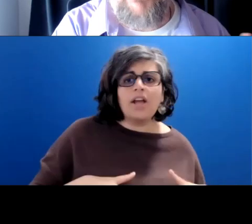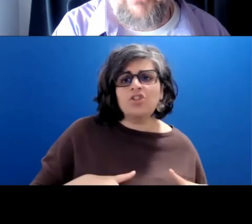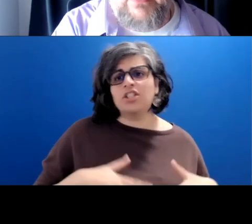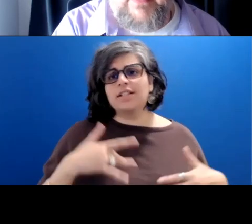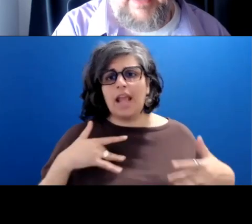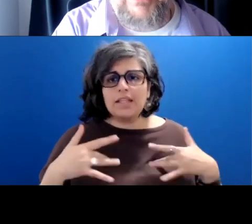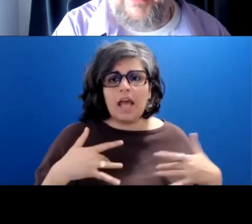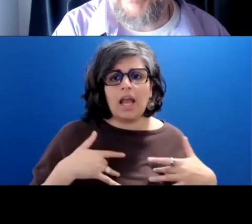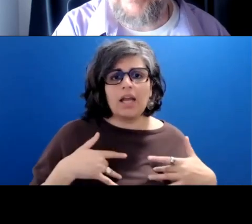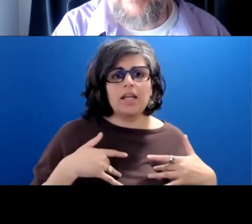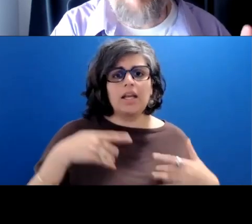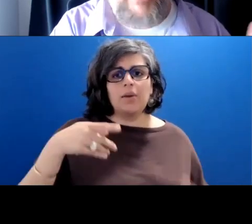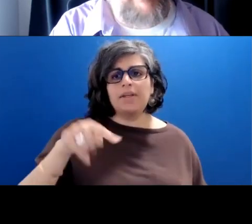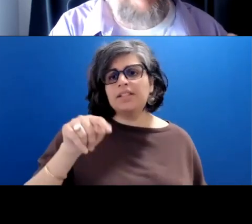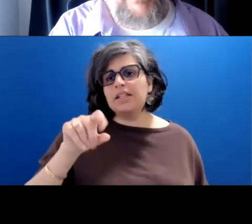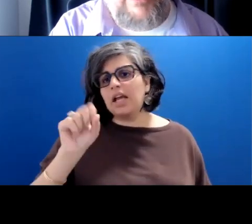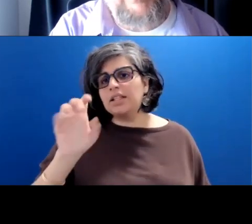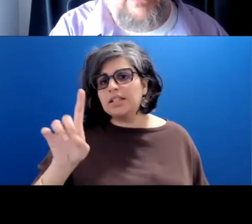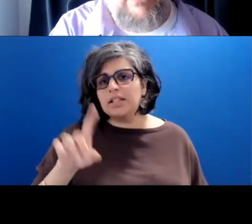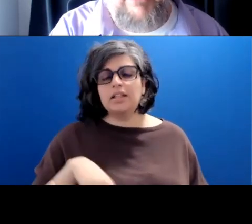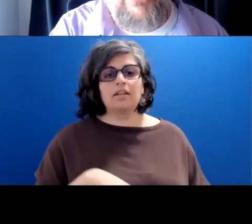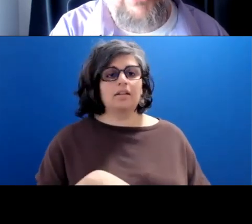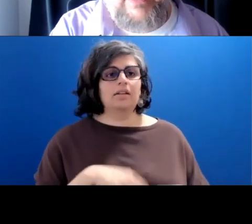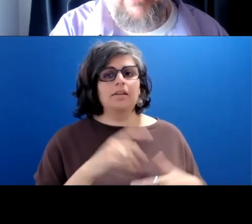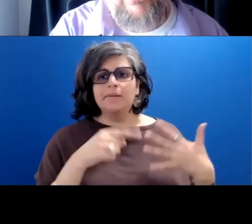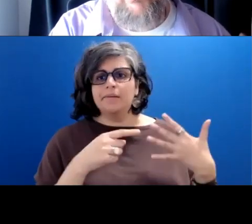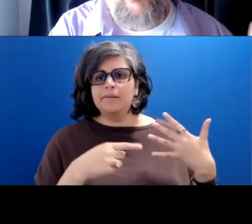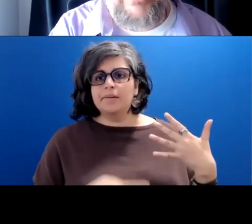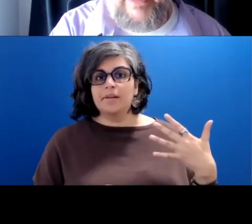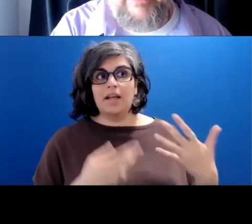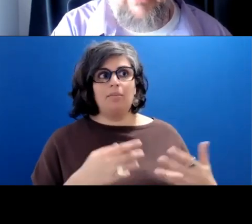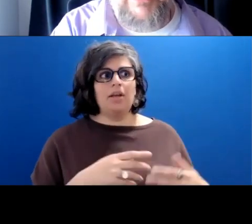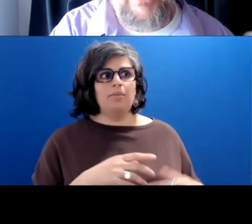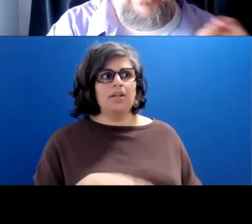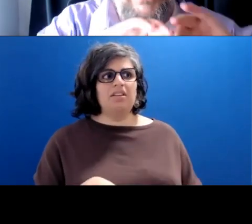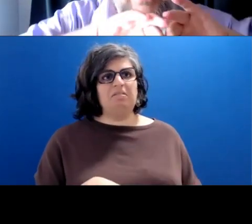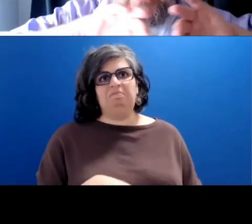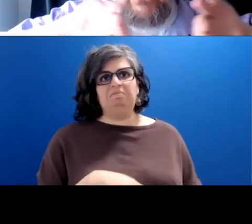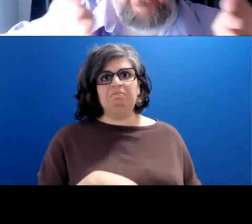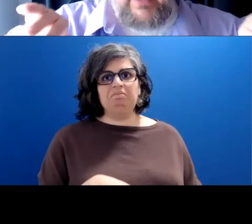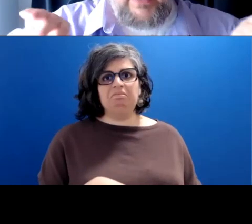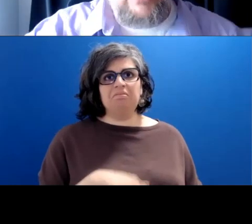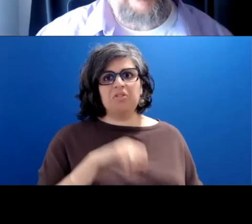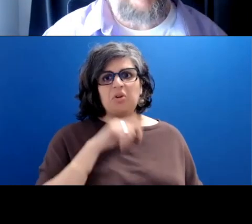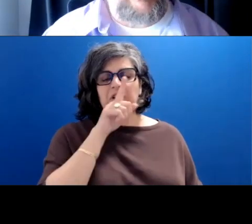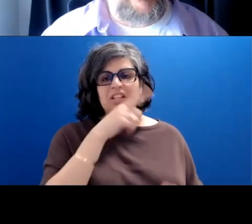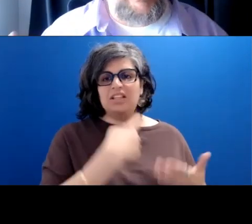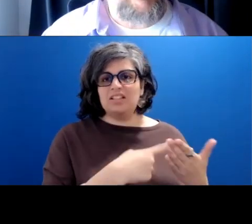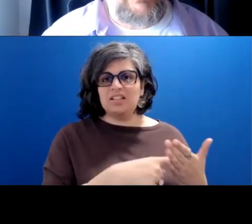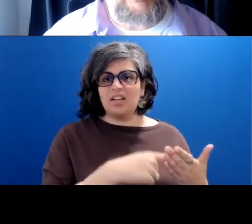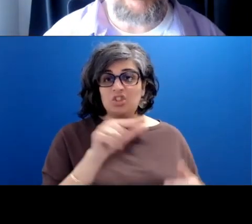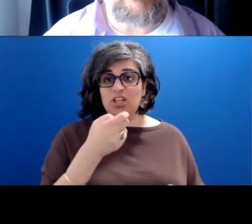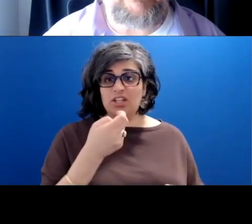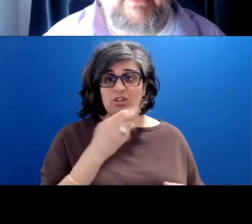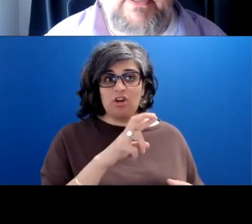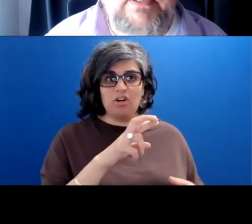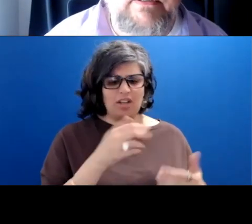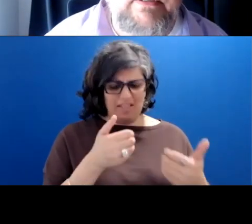their post-traumatic stress, and they may not talk about their gender with that therapist. So there's this divide and it can really do some damage